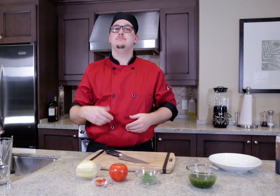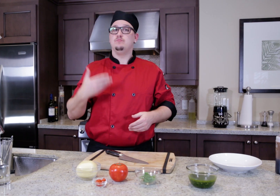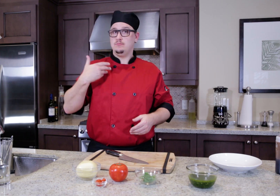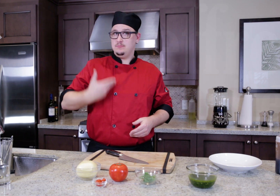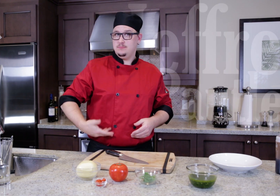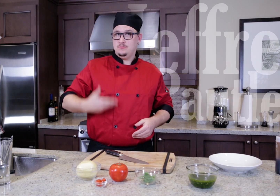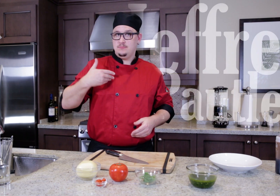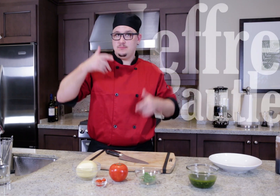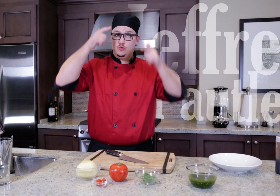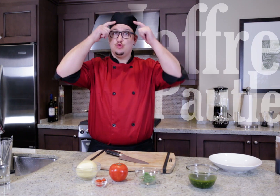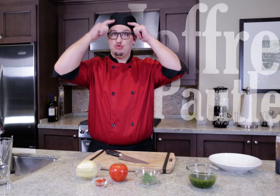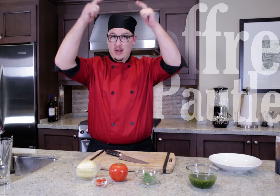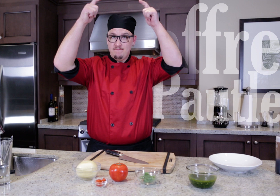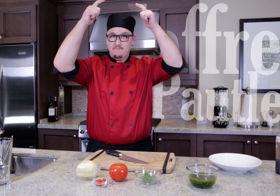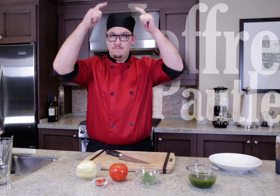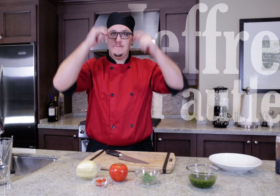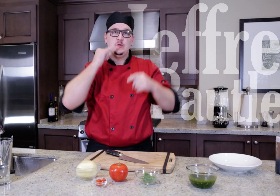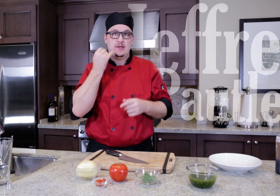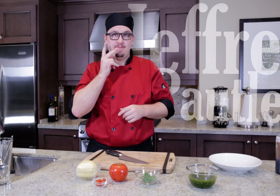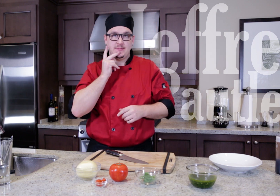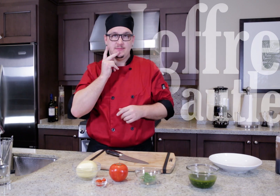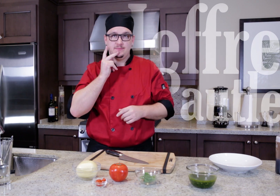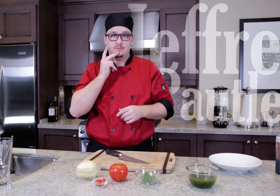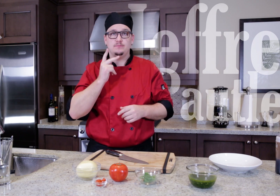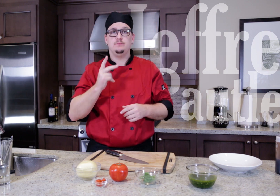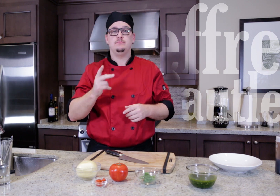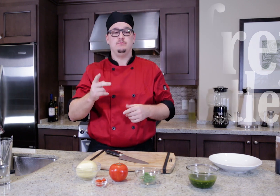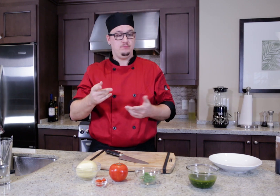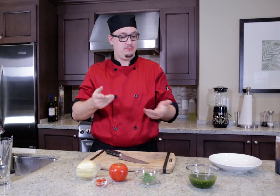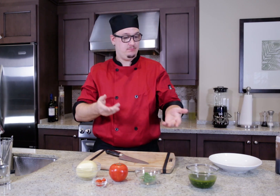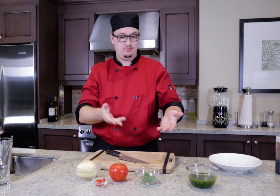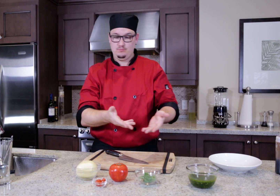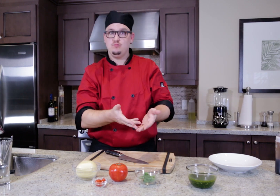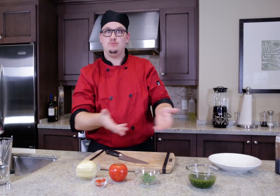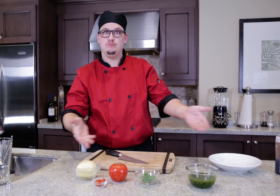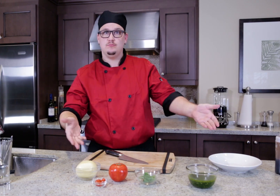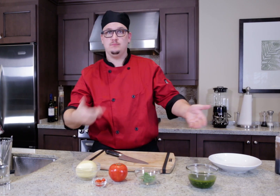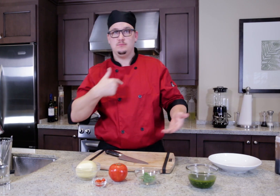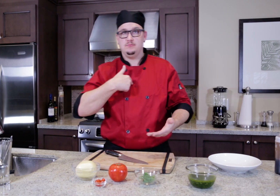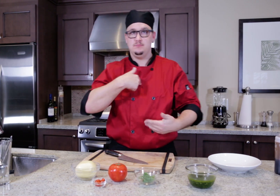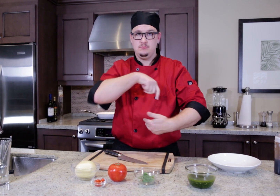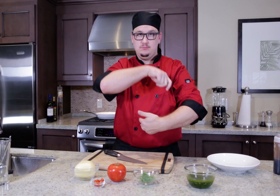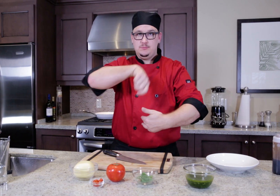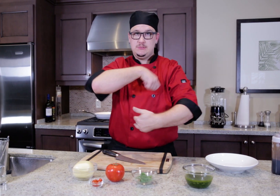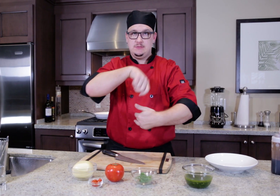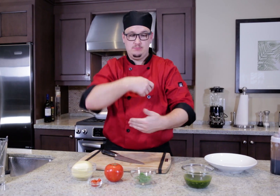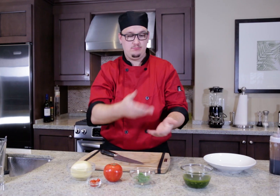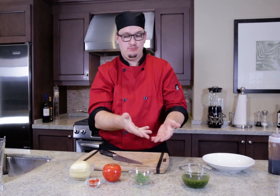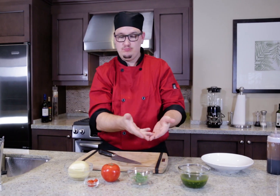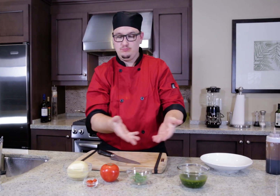I’m Chef Jeff Pautler. I will be cooking using these ingredients.